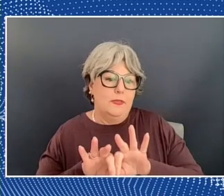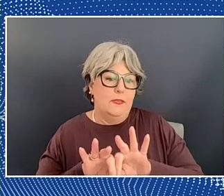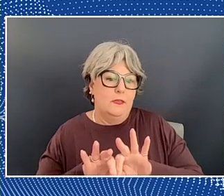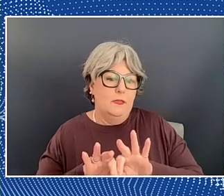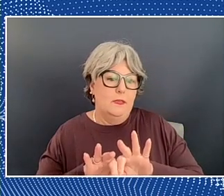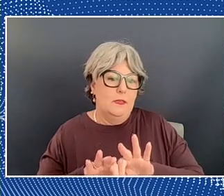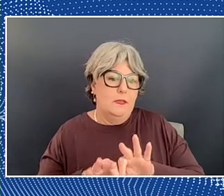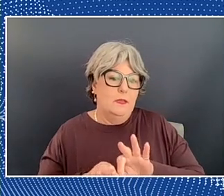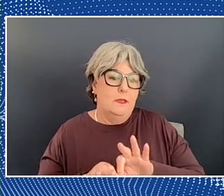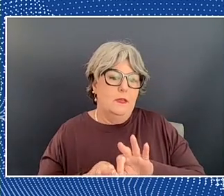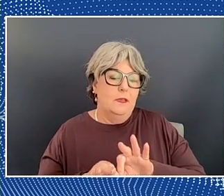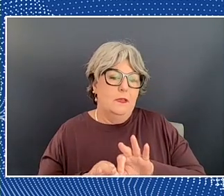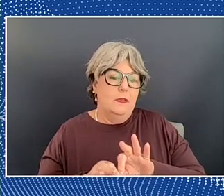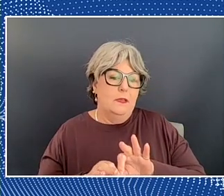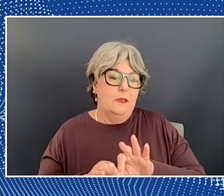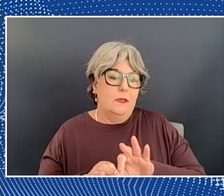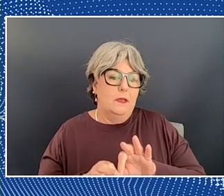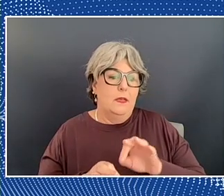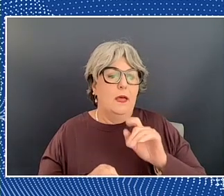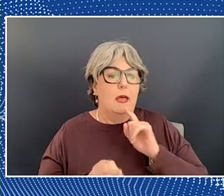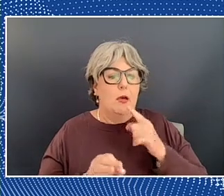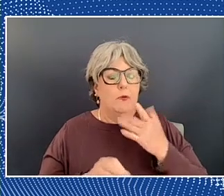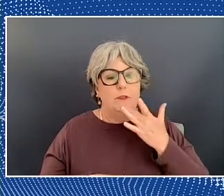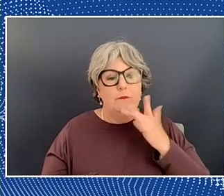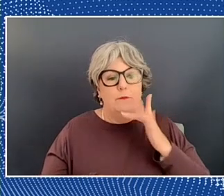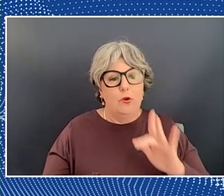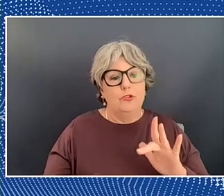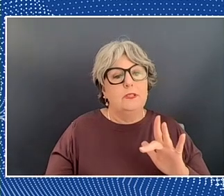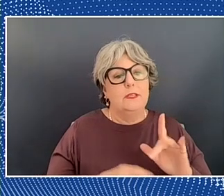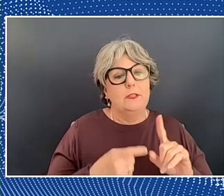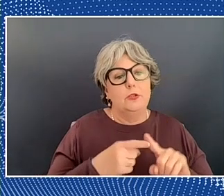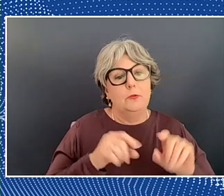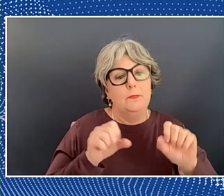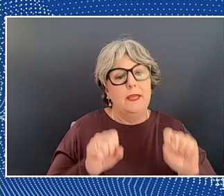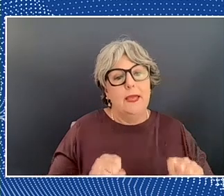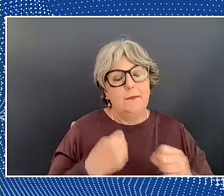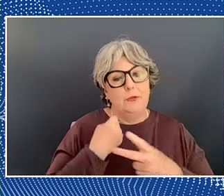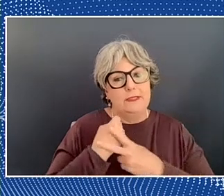rolled out, I was very fortunate enough to be able to save enough money towards